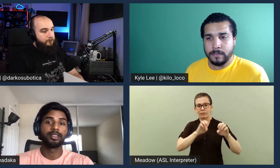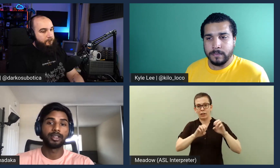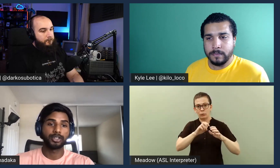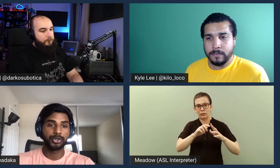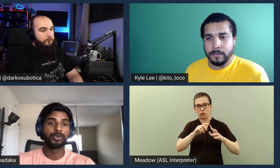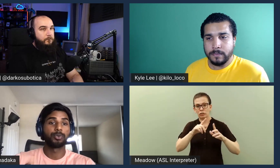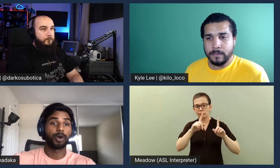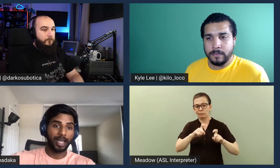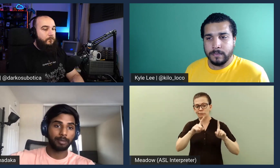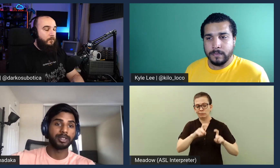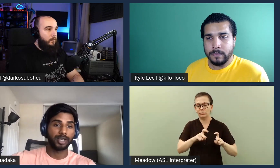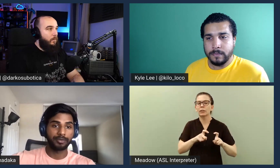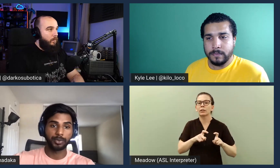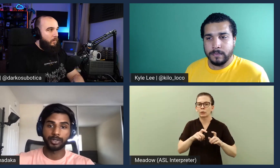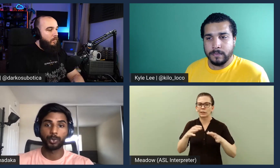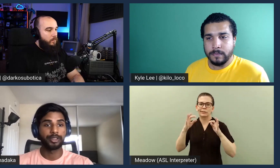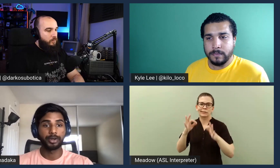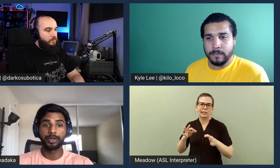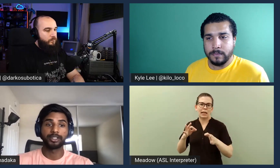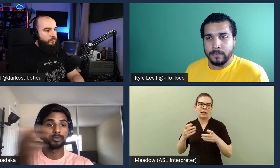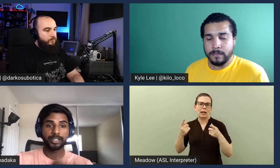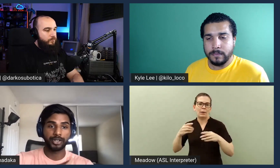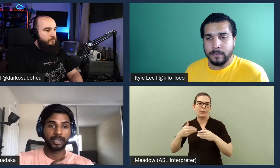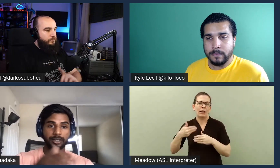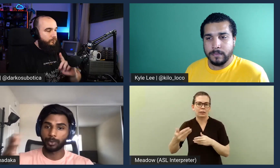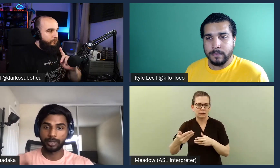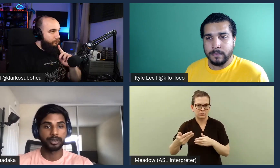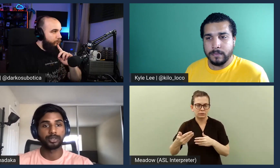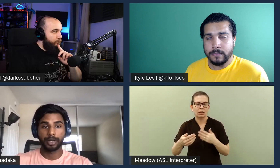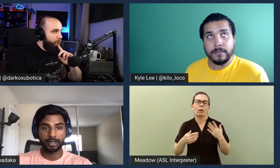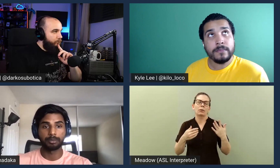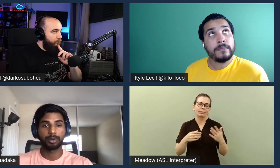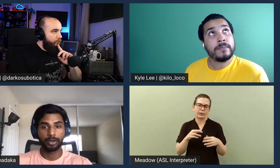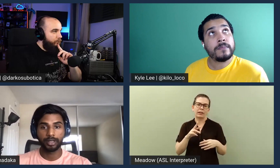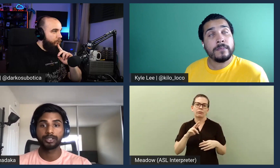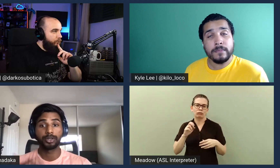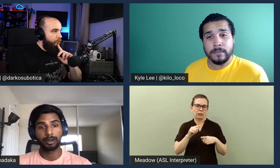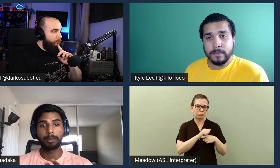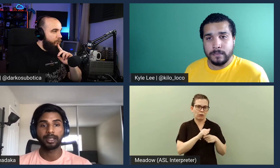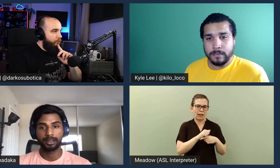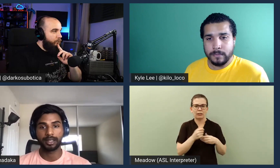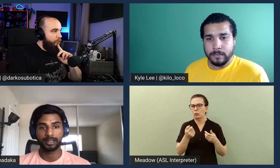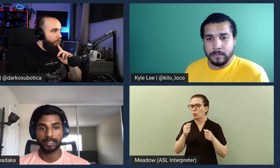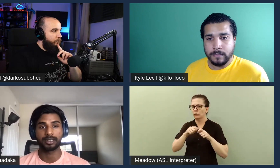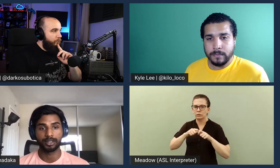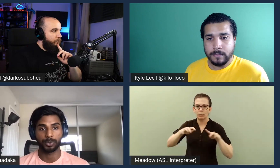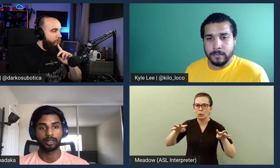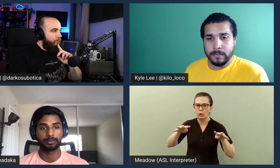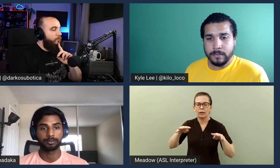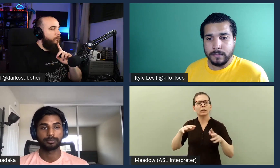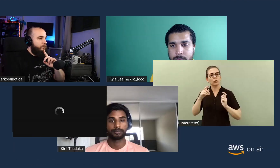you can then choose what happens afterwards, whether you need to retrain, whether it's okay to deploy, so you can bake in that testing as well.